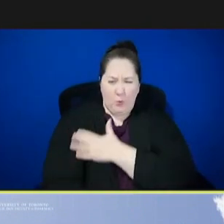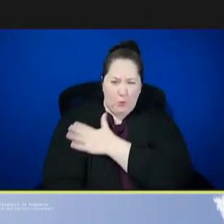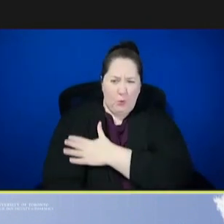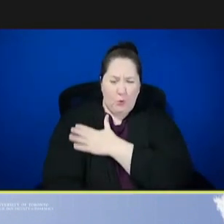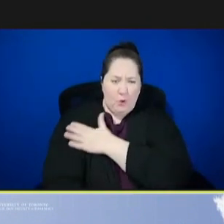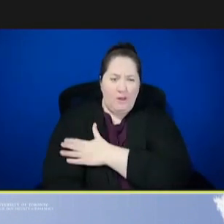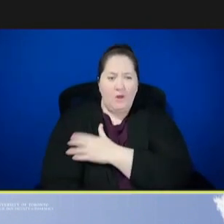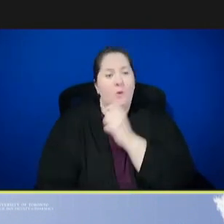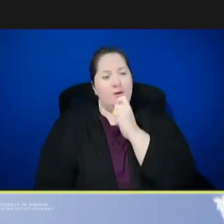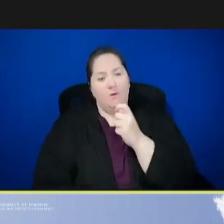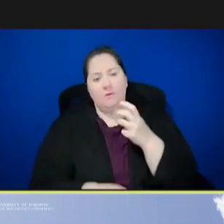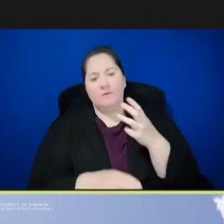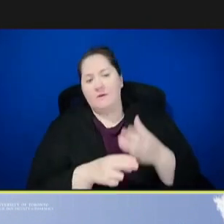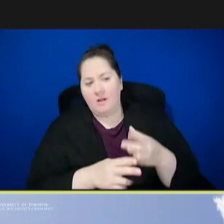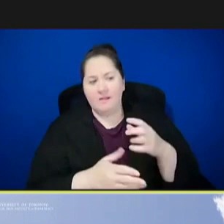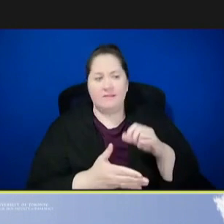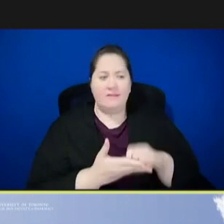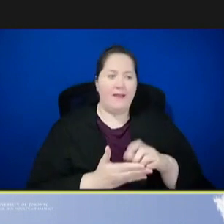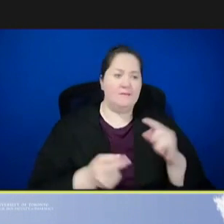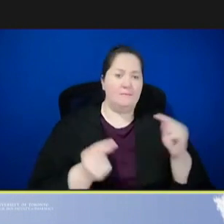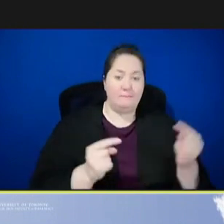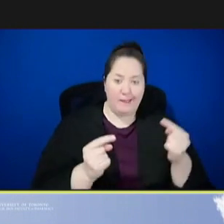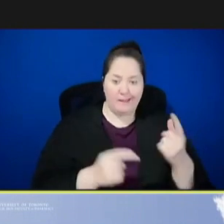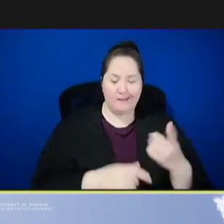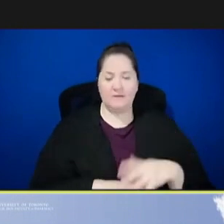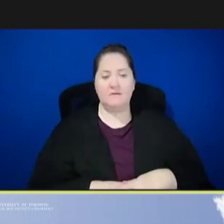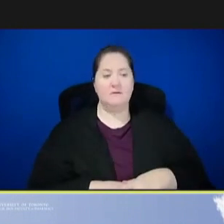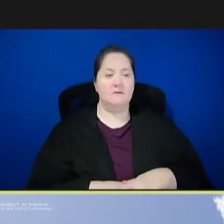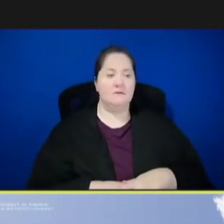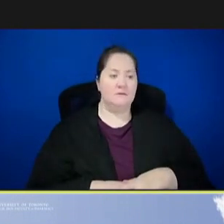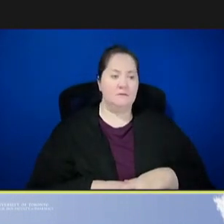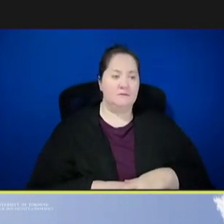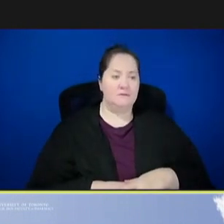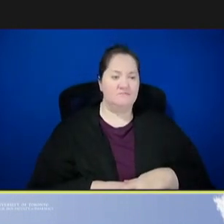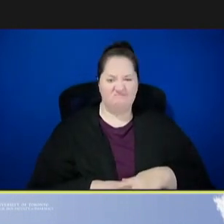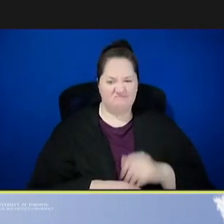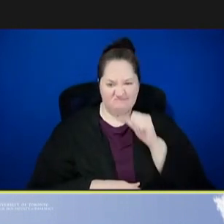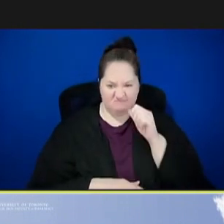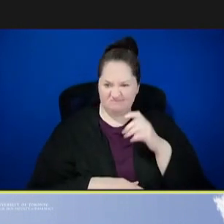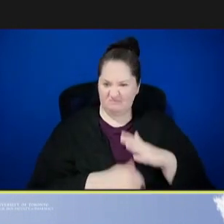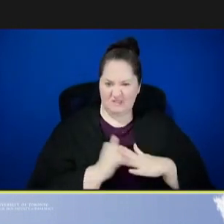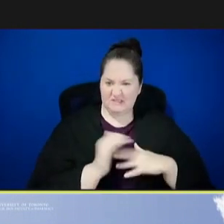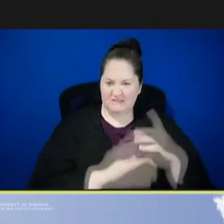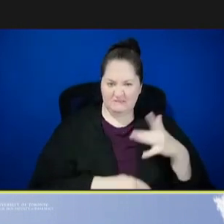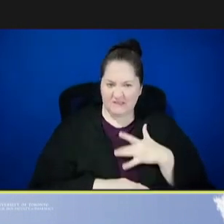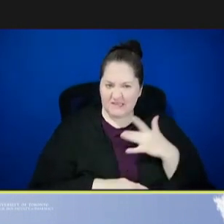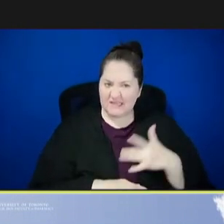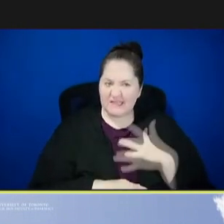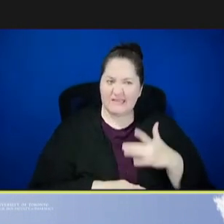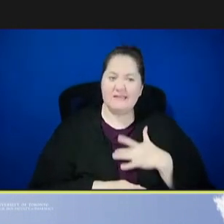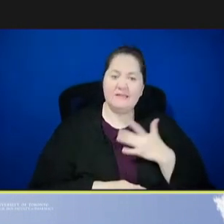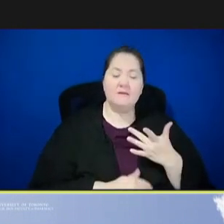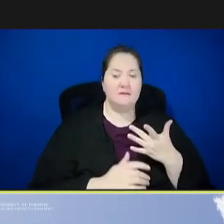it as such. Pain is, as we know, an unpleasant sensation, very subjective, so everybody feels it